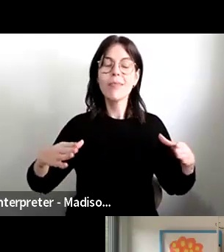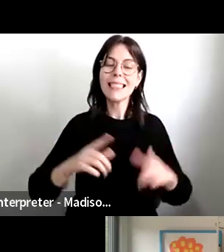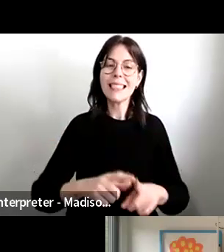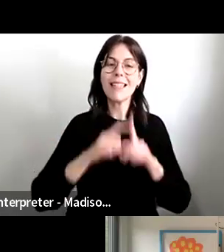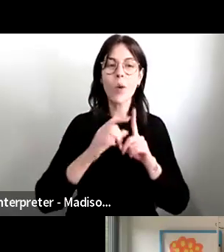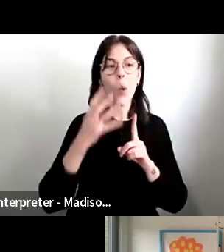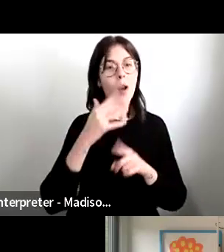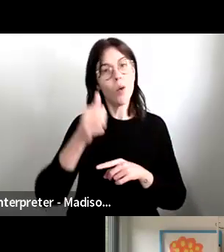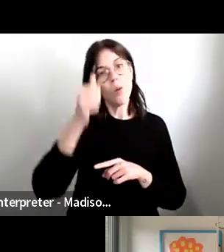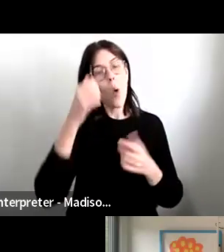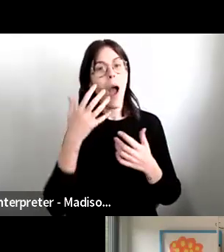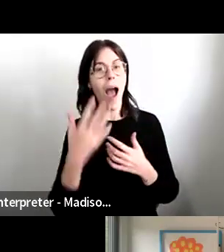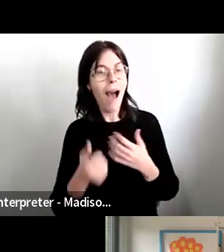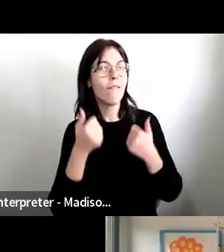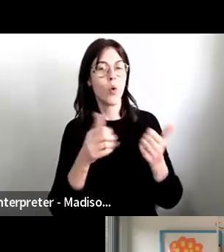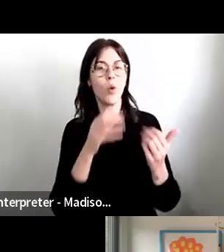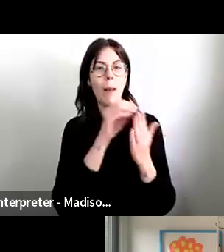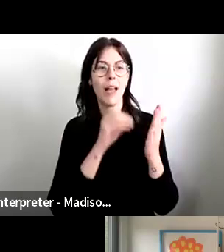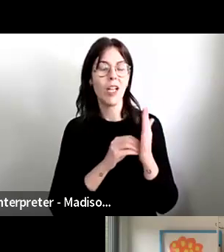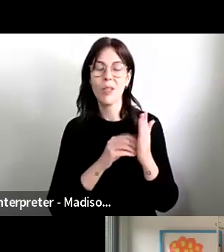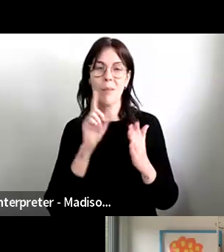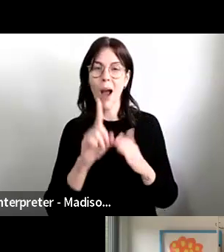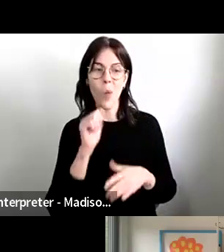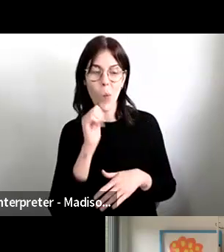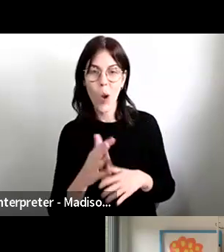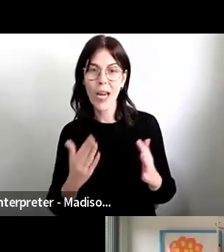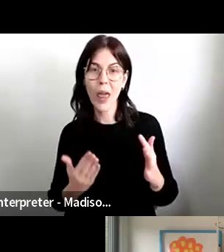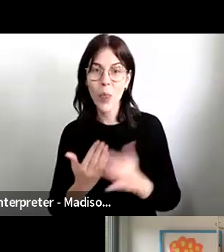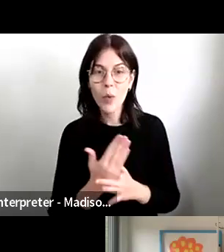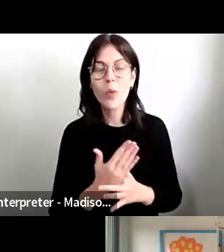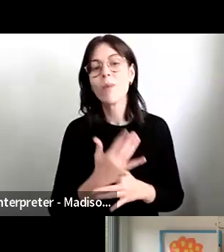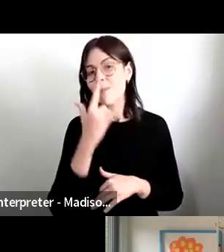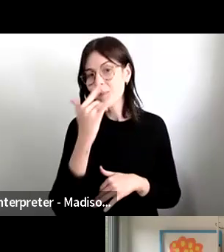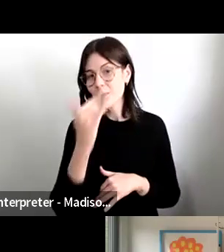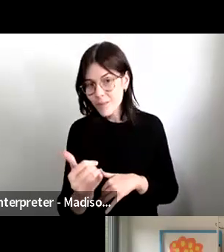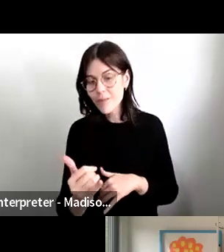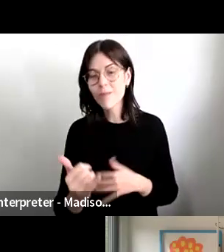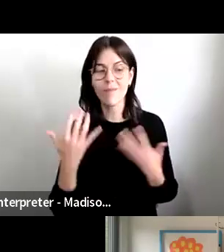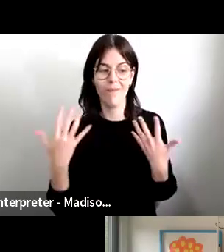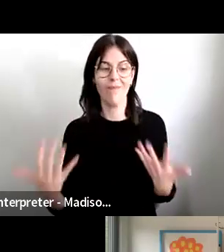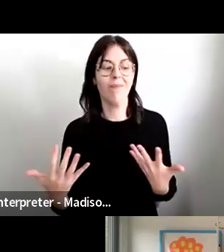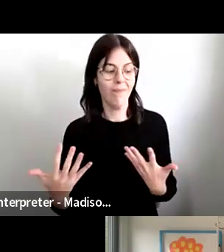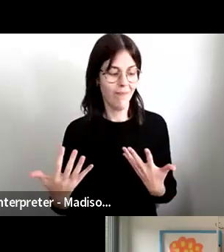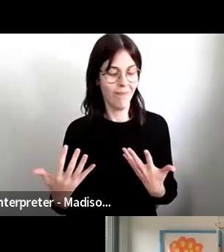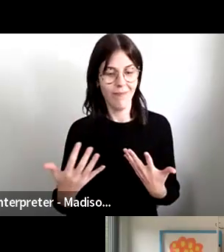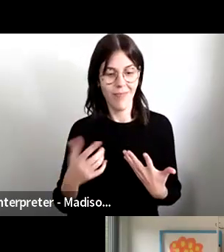make it through in that round. You want to be there at that point to encourage the person who